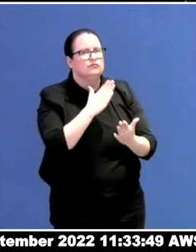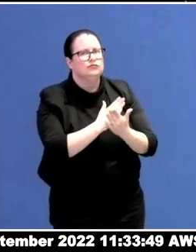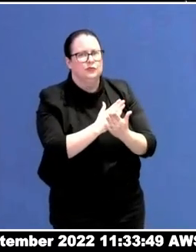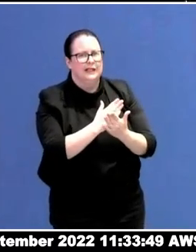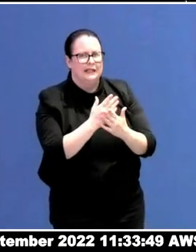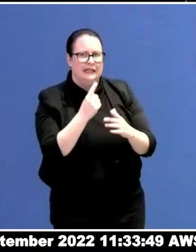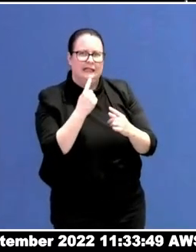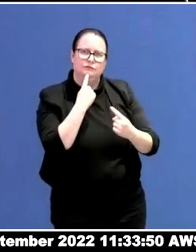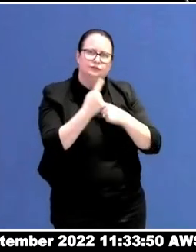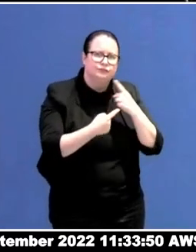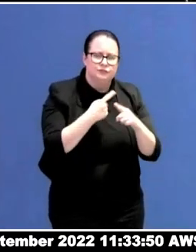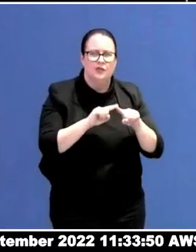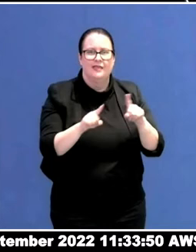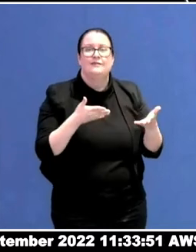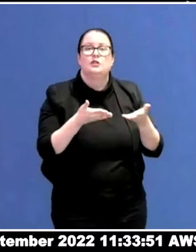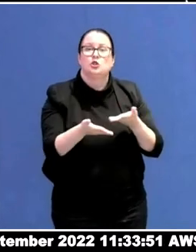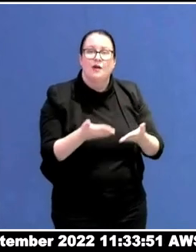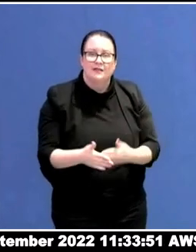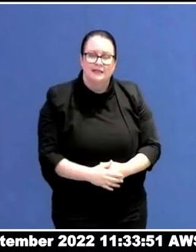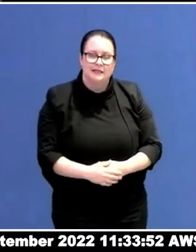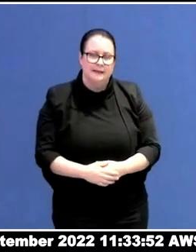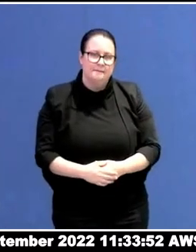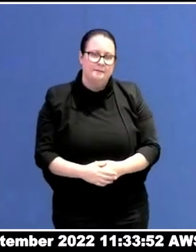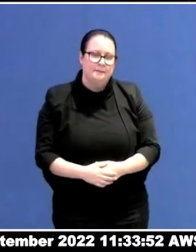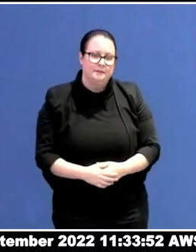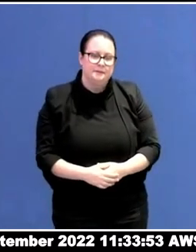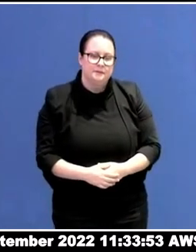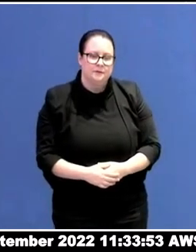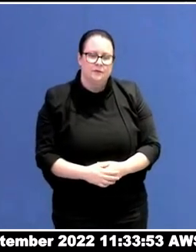the services. Now, first is intense support.